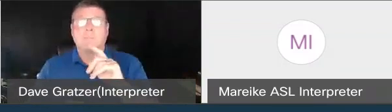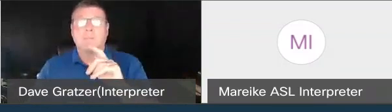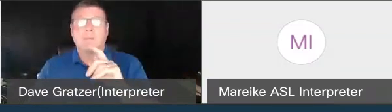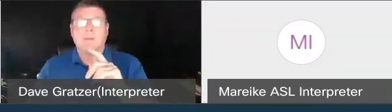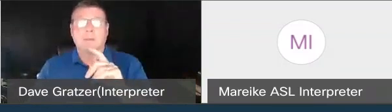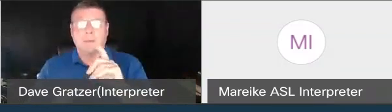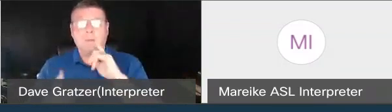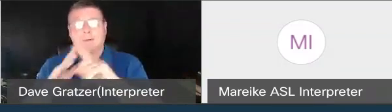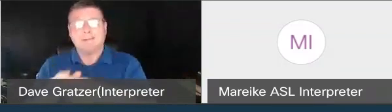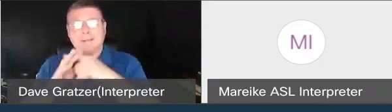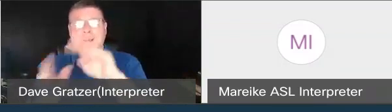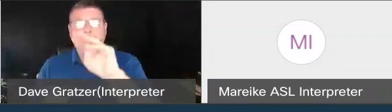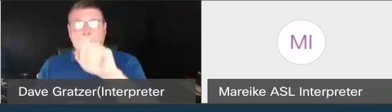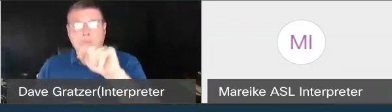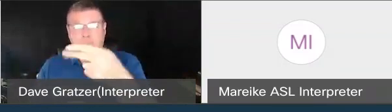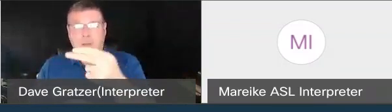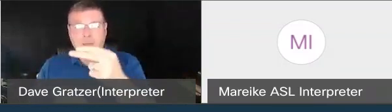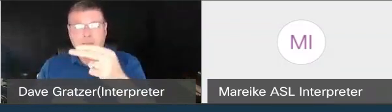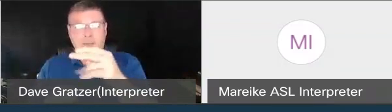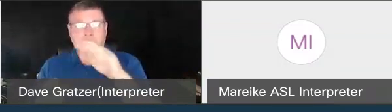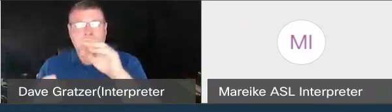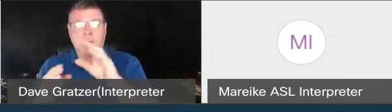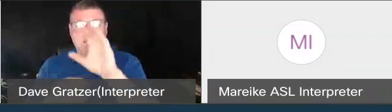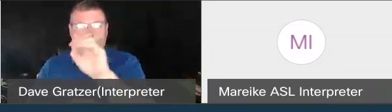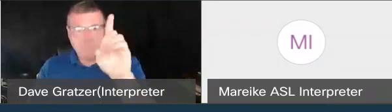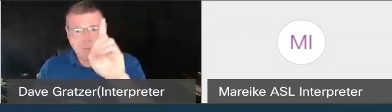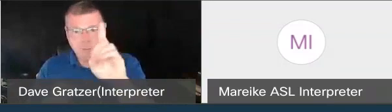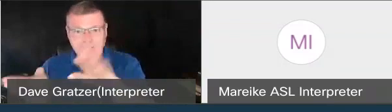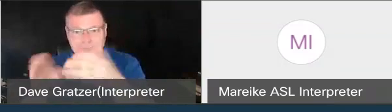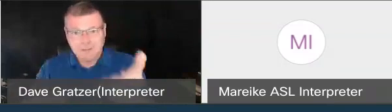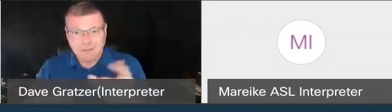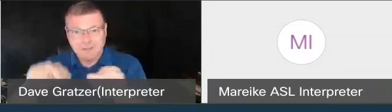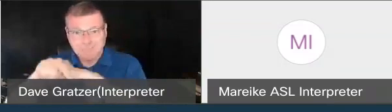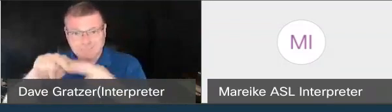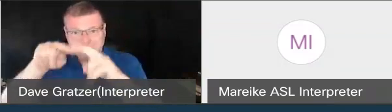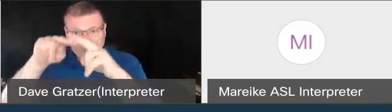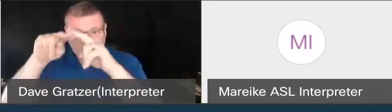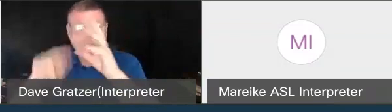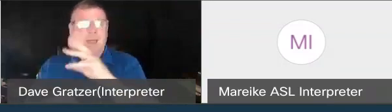by methamphetamine overdose deaths, which were on the rise, as well as our own version of fentanyl